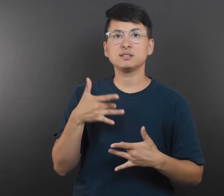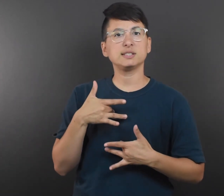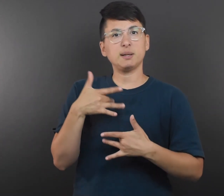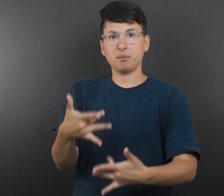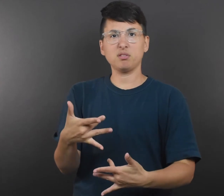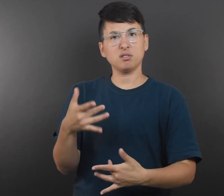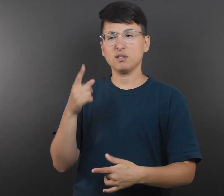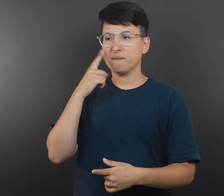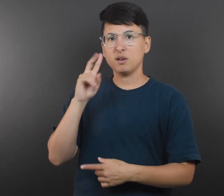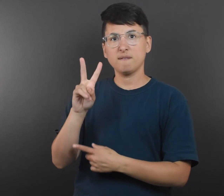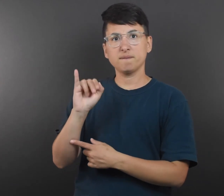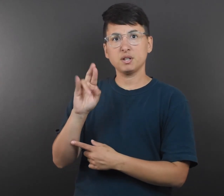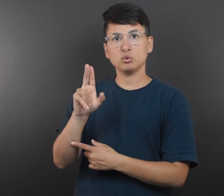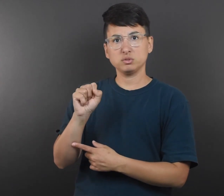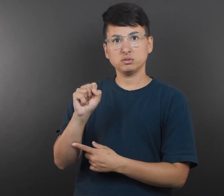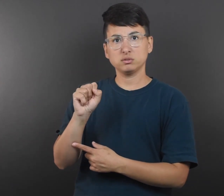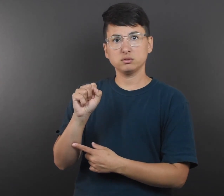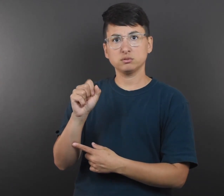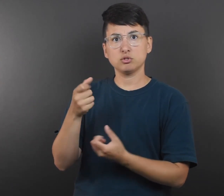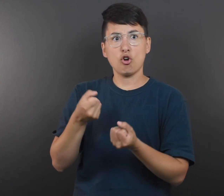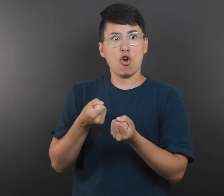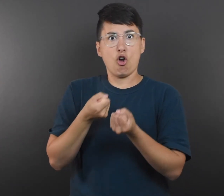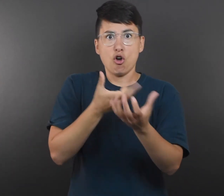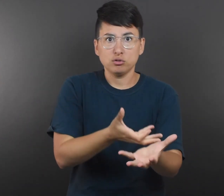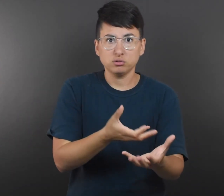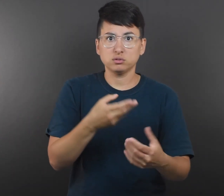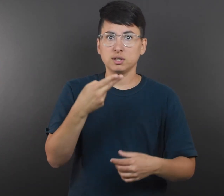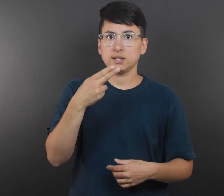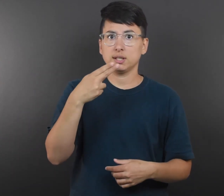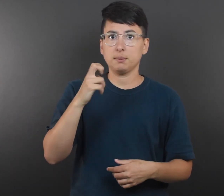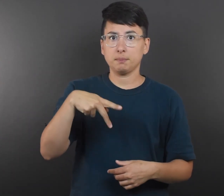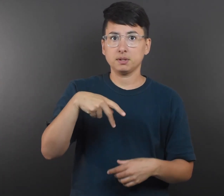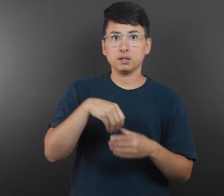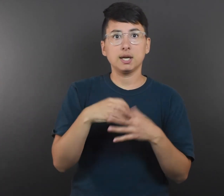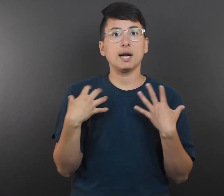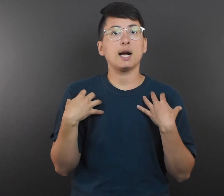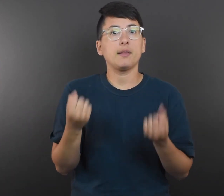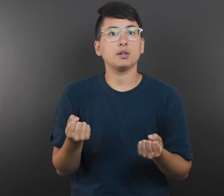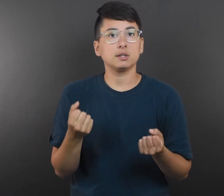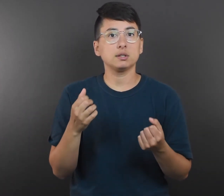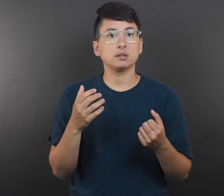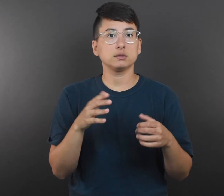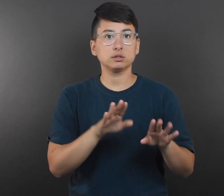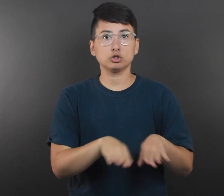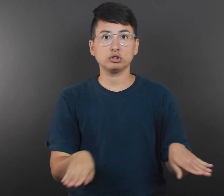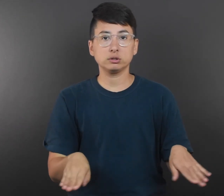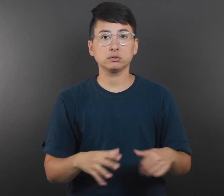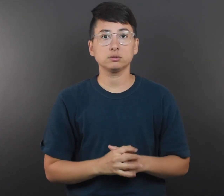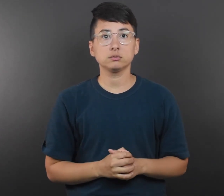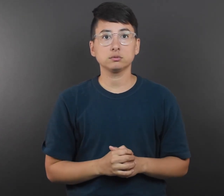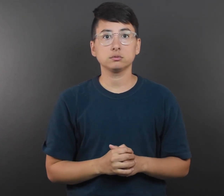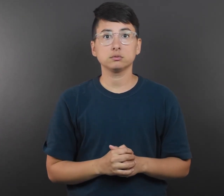to cause hepatitis in otherwise healthy children, and to date disease investigators